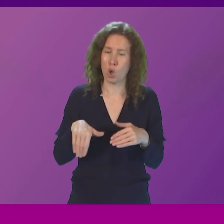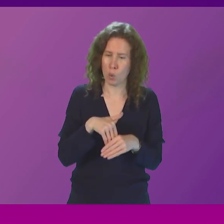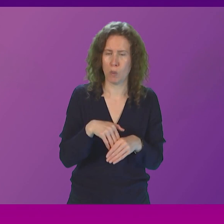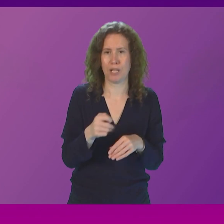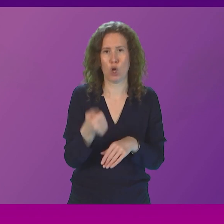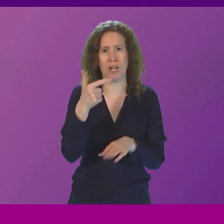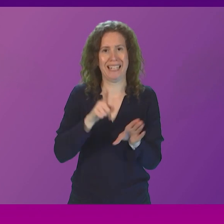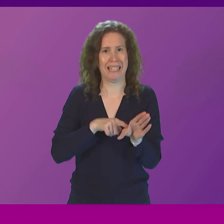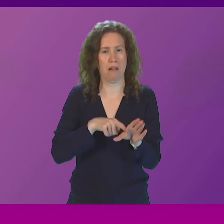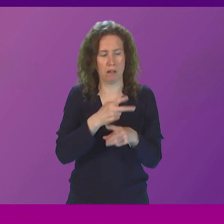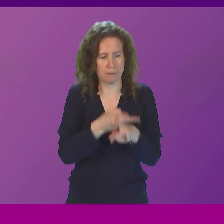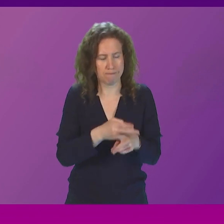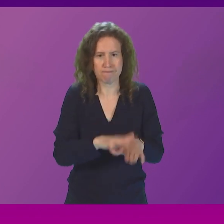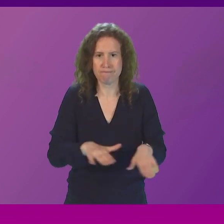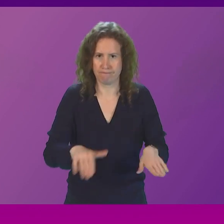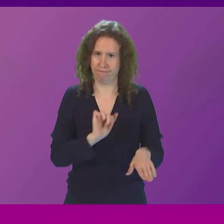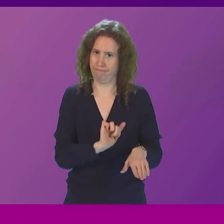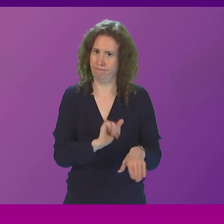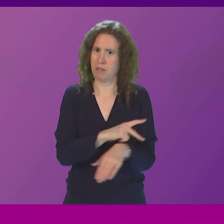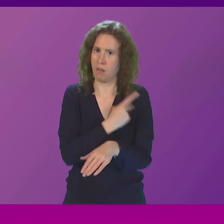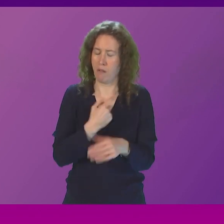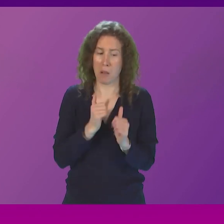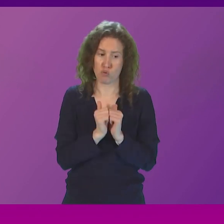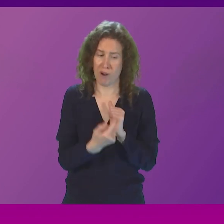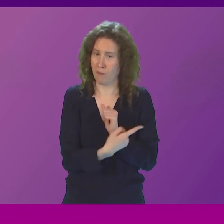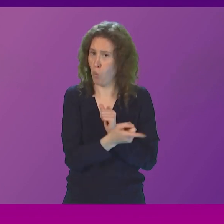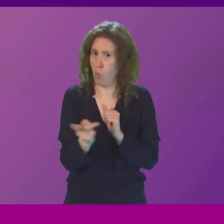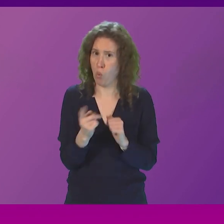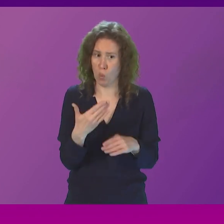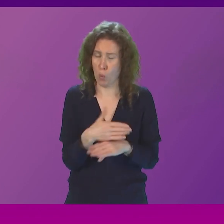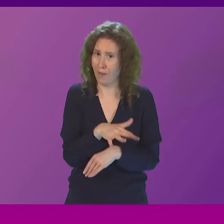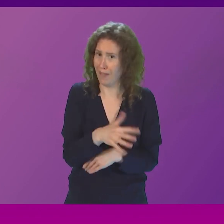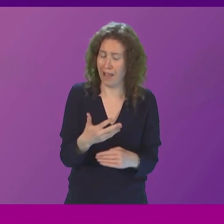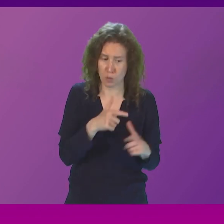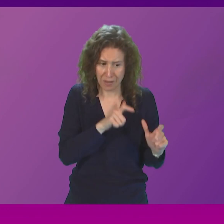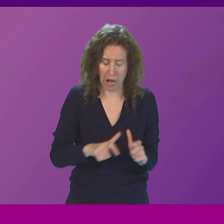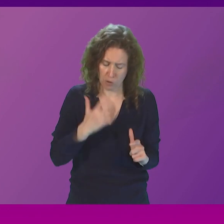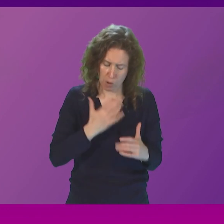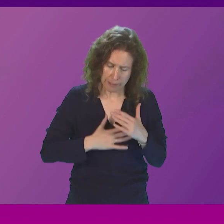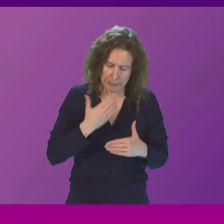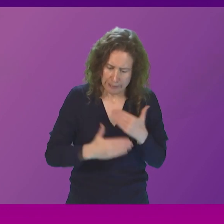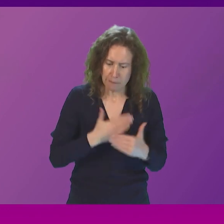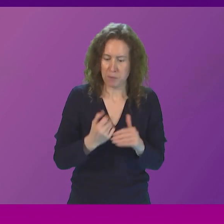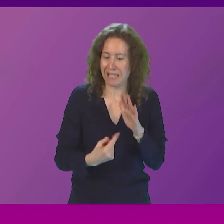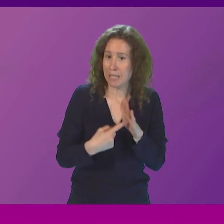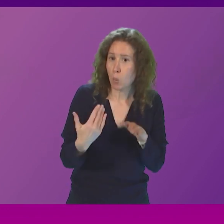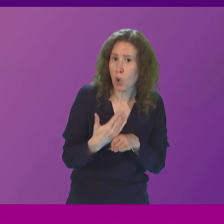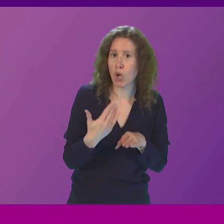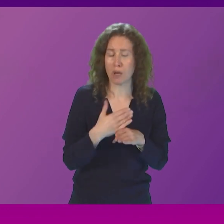I am particularly grateful to everyone in the workforce for continuing to operate as key workers throughout this difficult time.